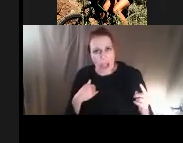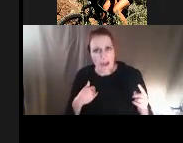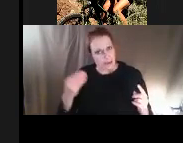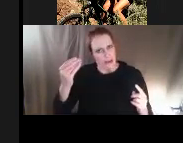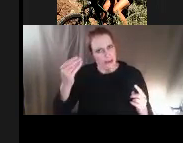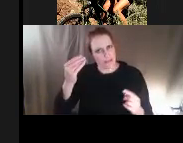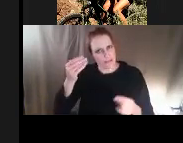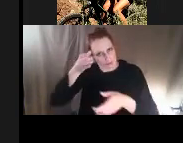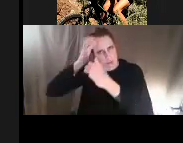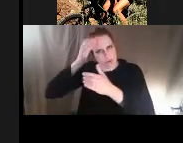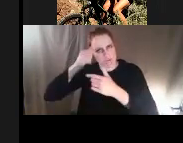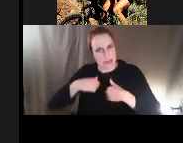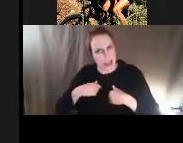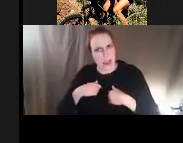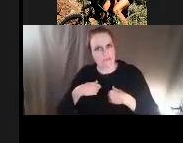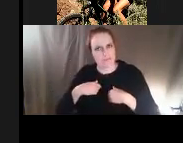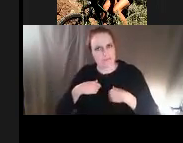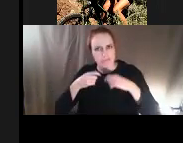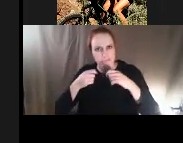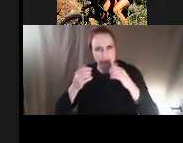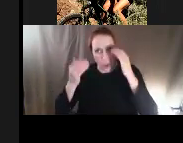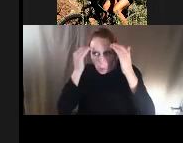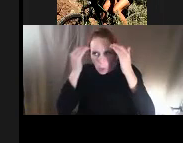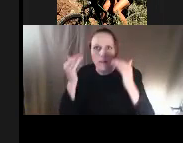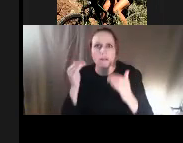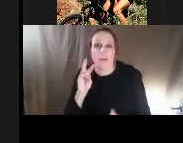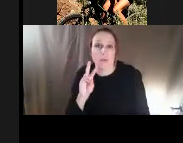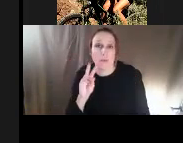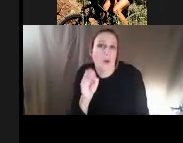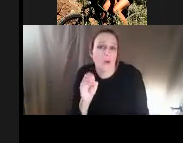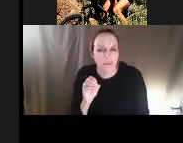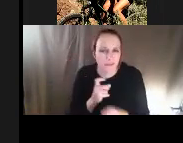But I wasn't, not to the level that I truly needed to be.